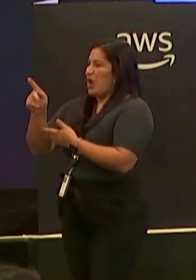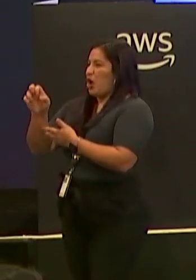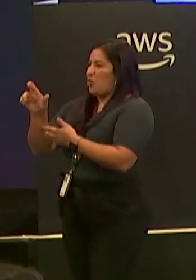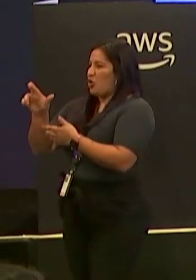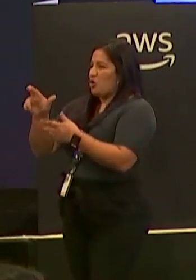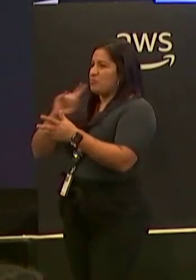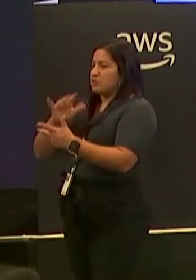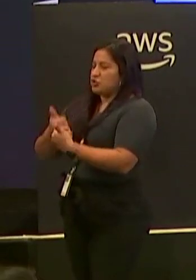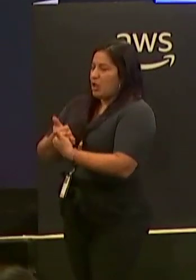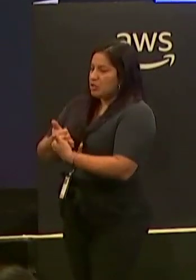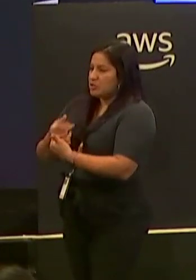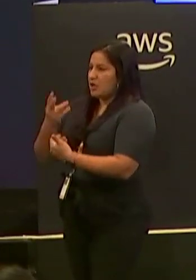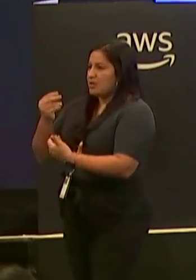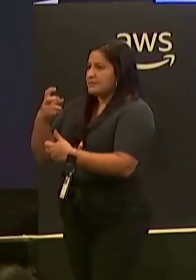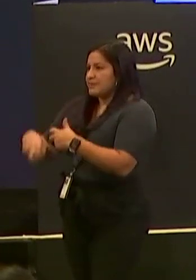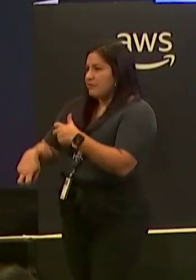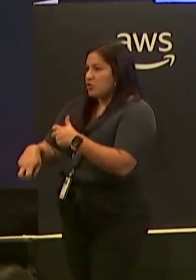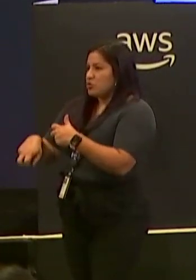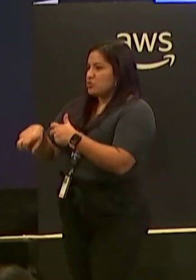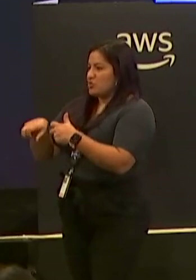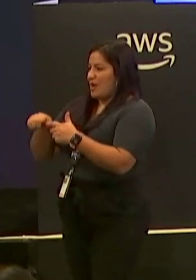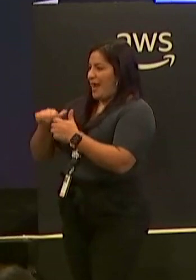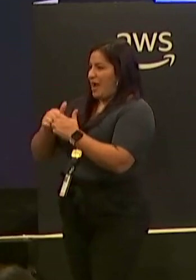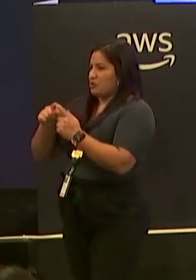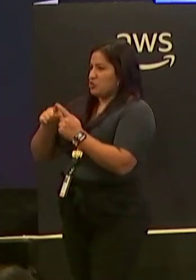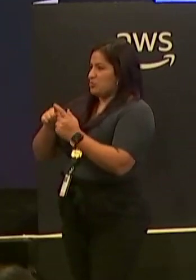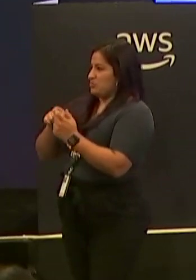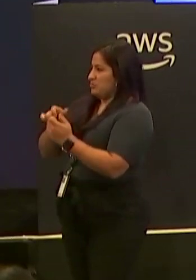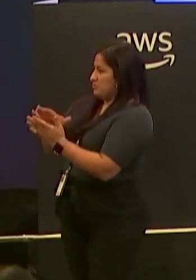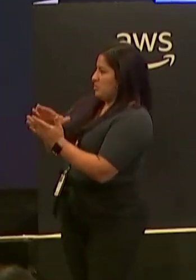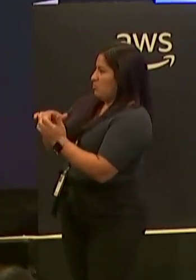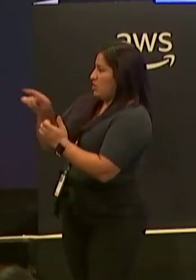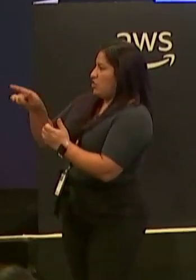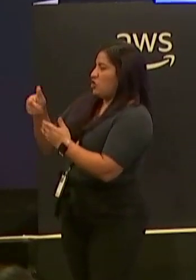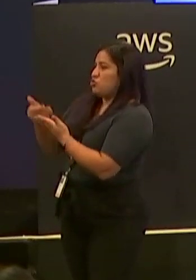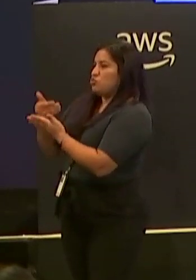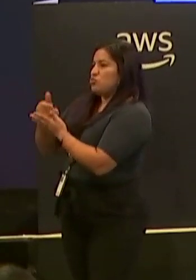to embrace the new trends while also having to think about